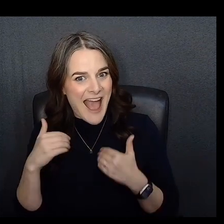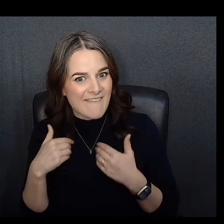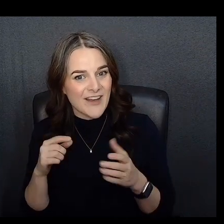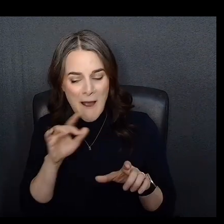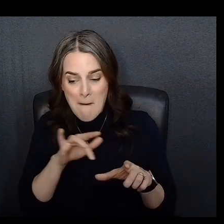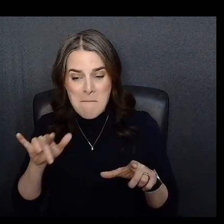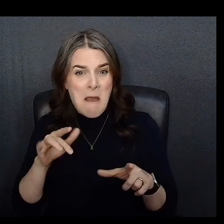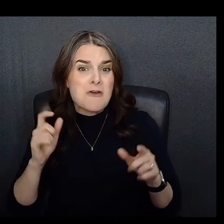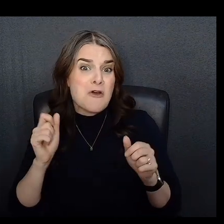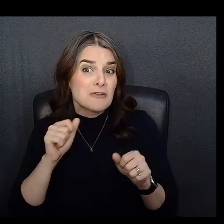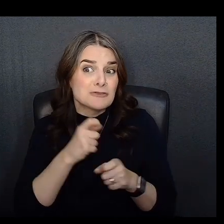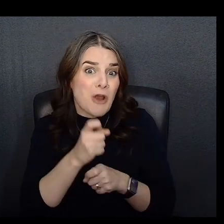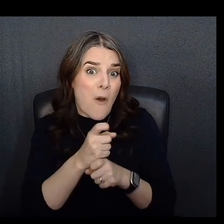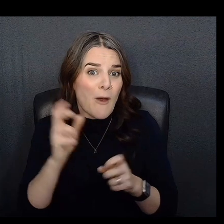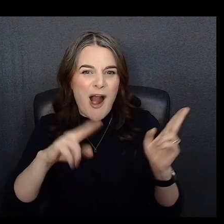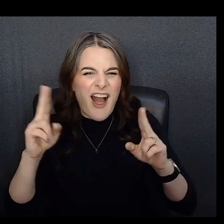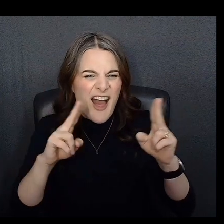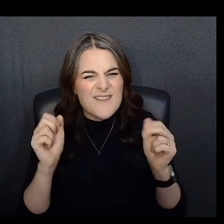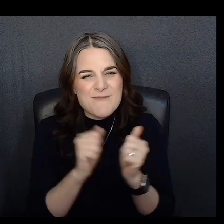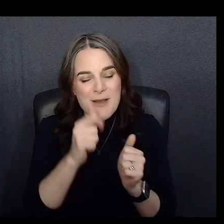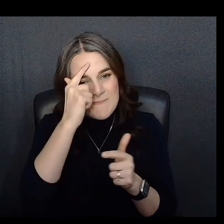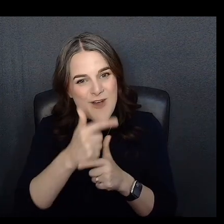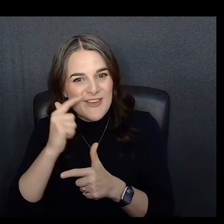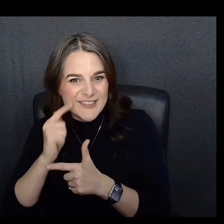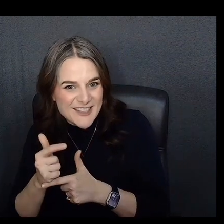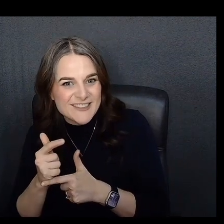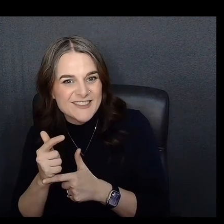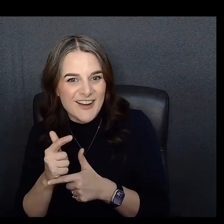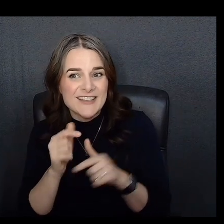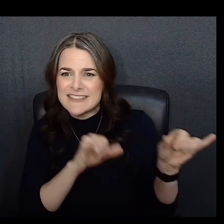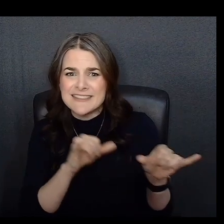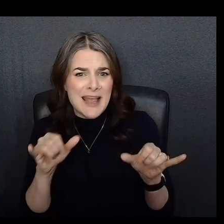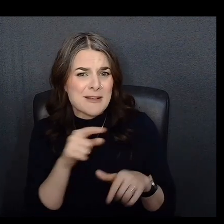and sister in the way and using the words that they were doing. So that's really important for social inclusion.